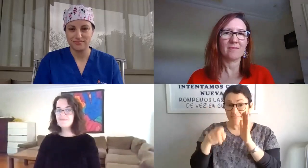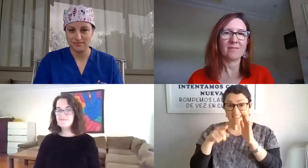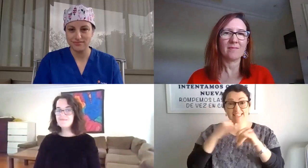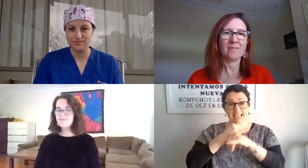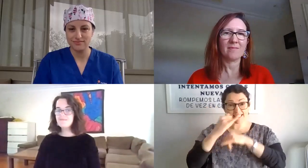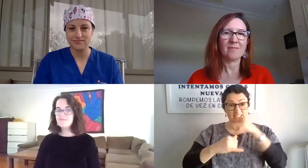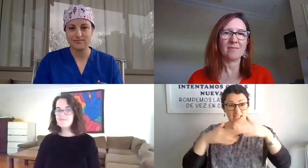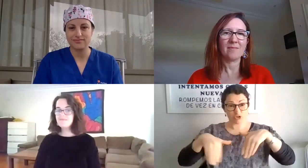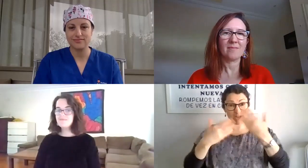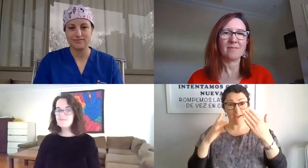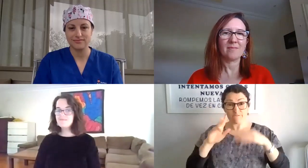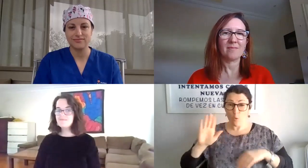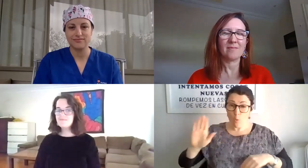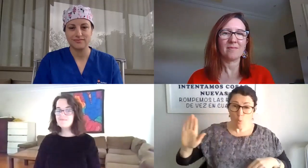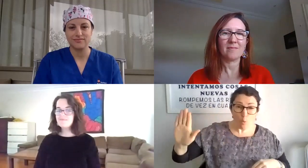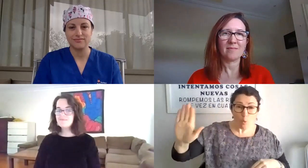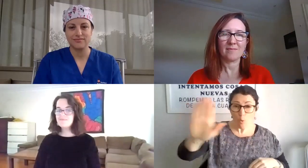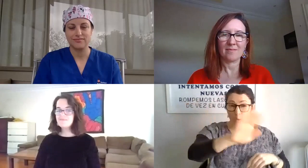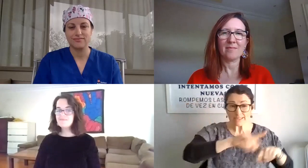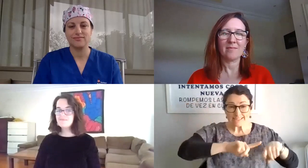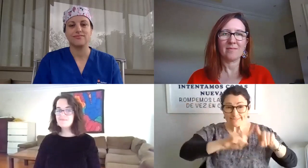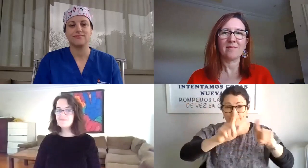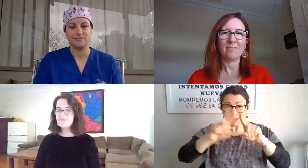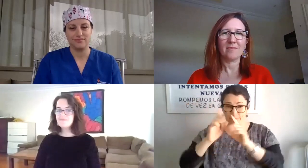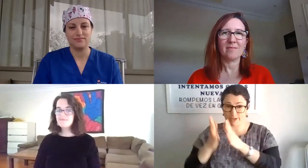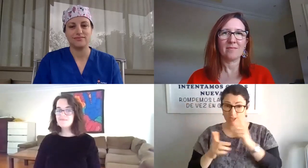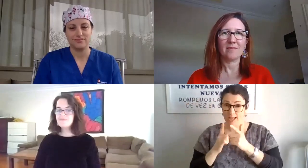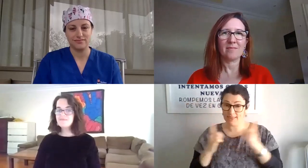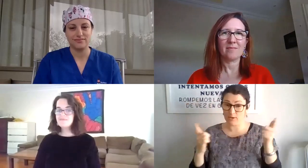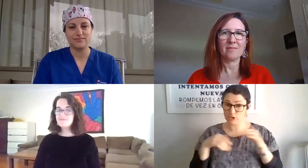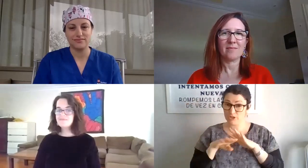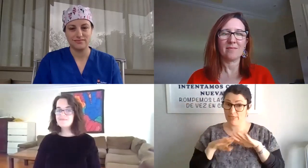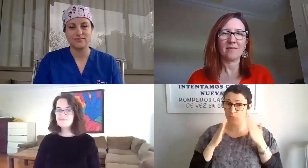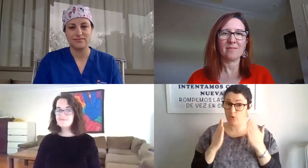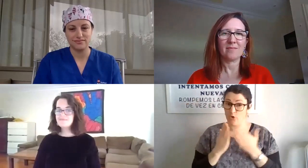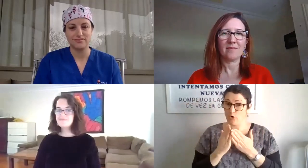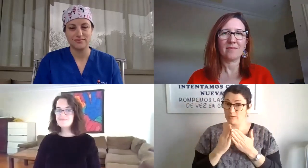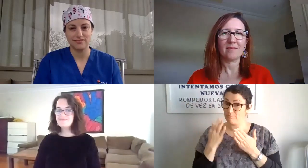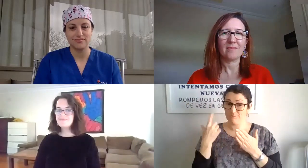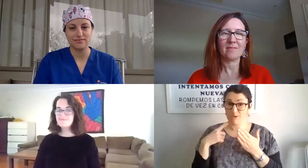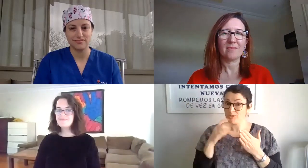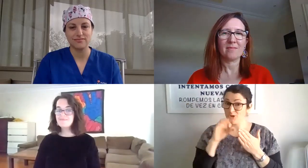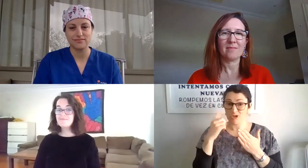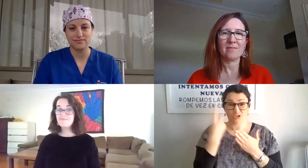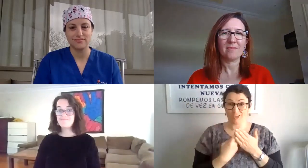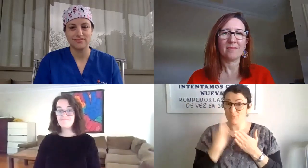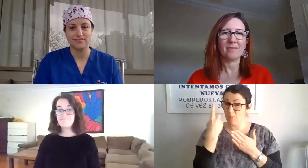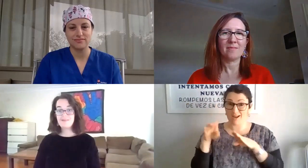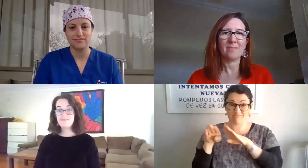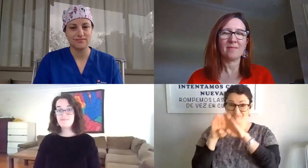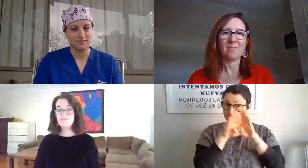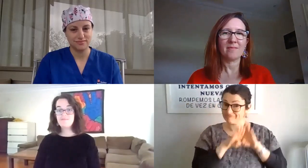worthwhile to add if I can the International day relates to all different national sign languages of the world because